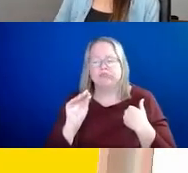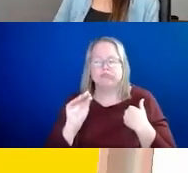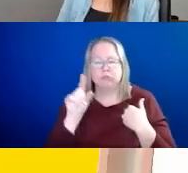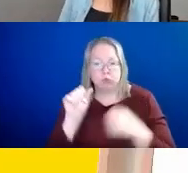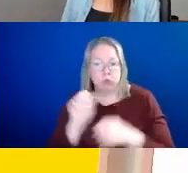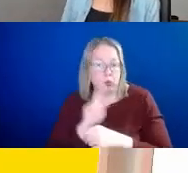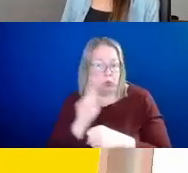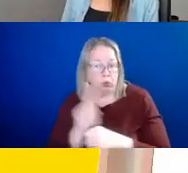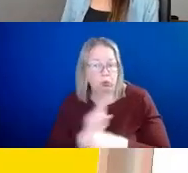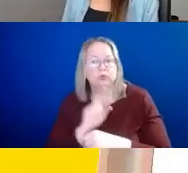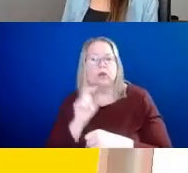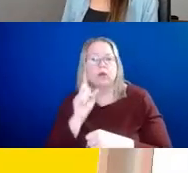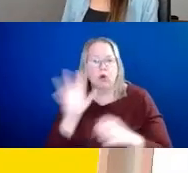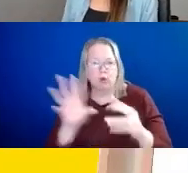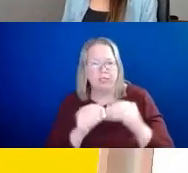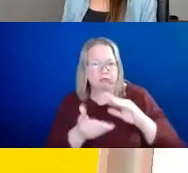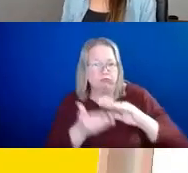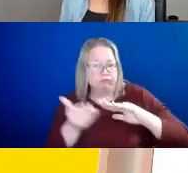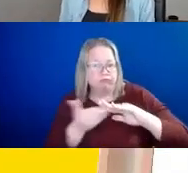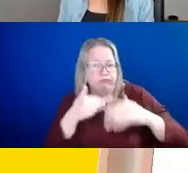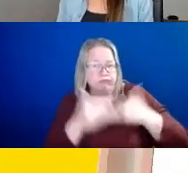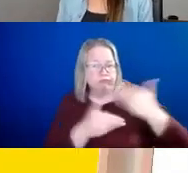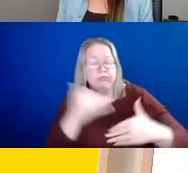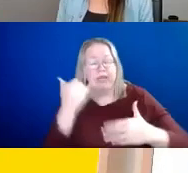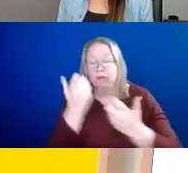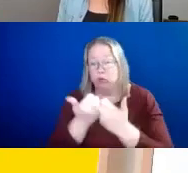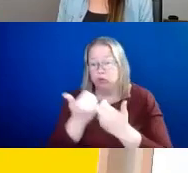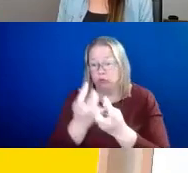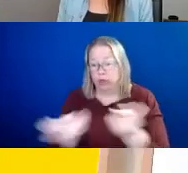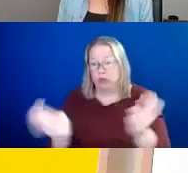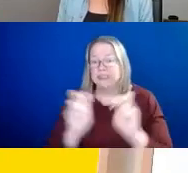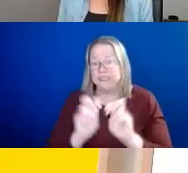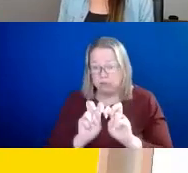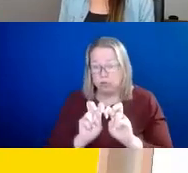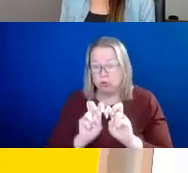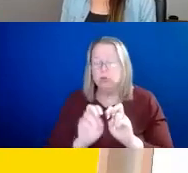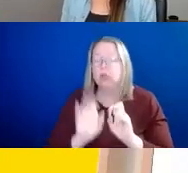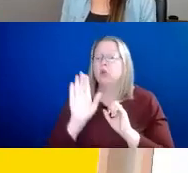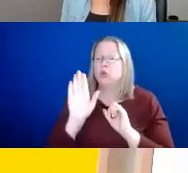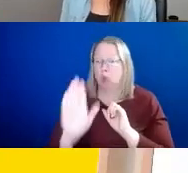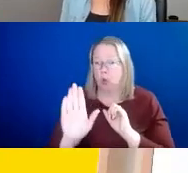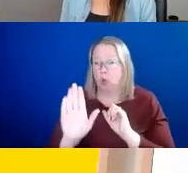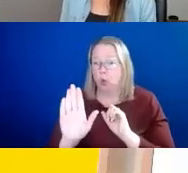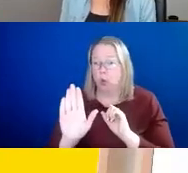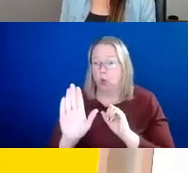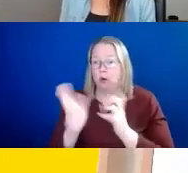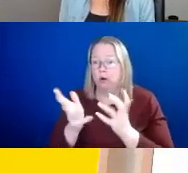run your session. If you are a roundtable 12:50:18 and you're prompting a discussion,